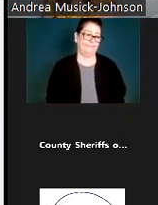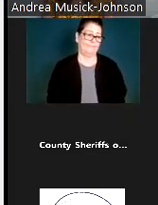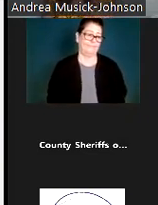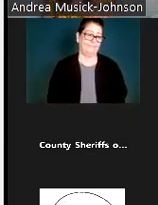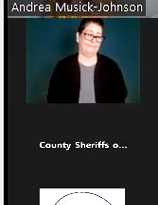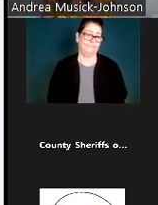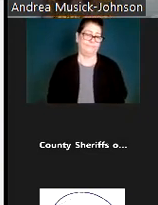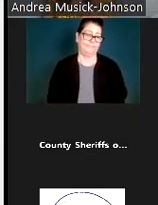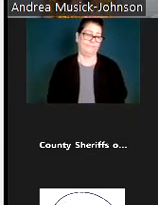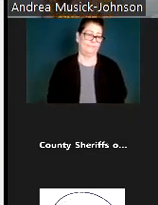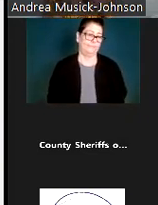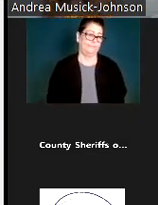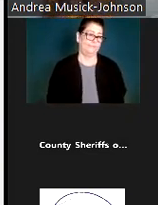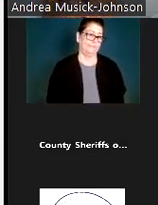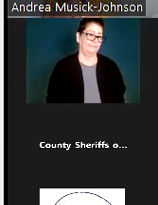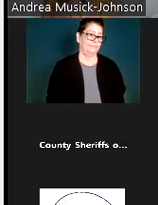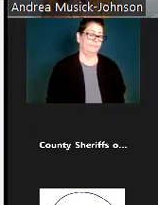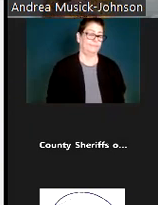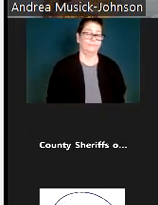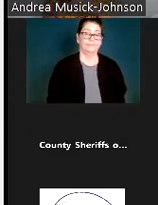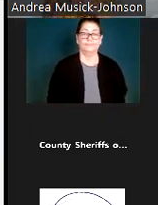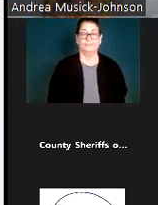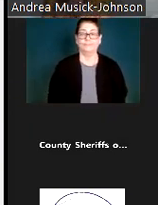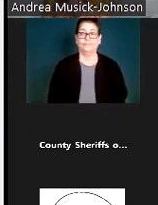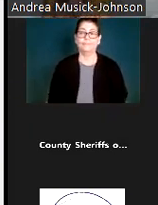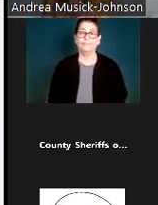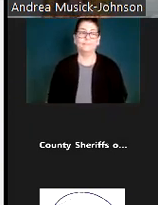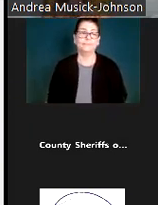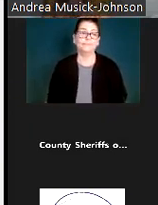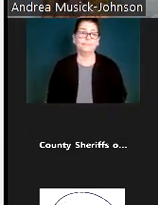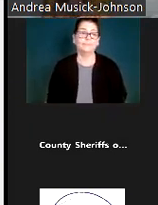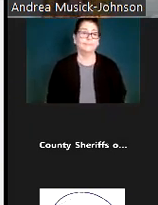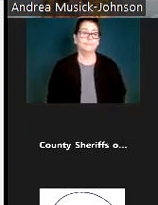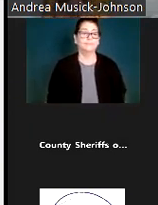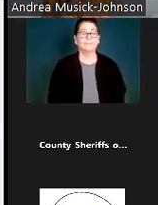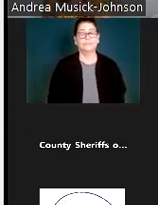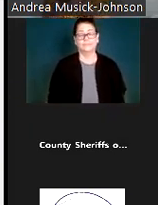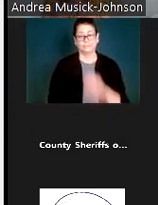What will happen is it will pull up a screen that you saw before. That